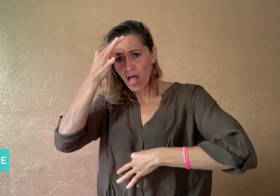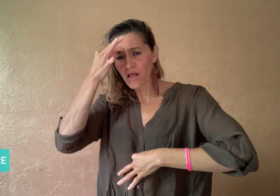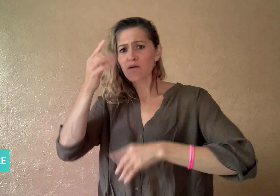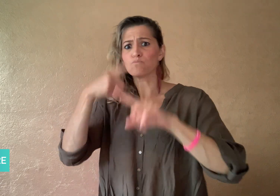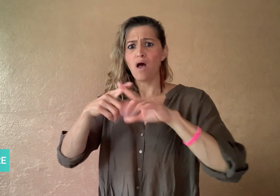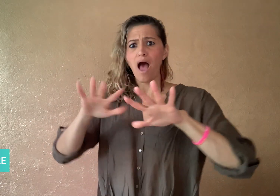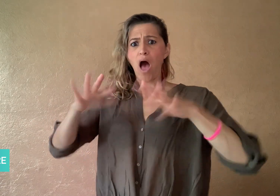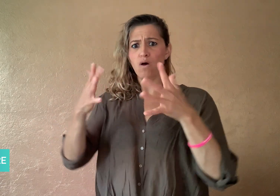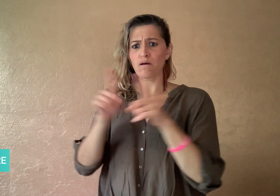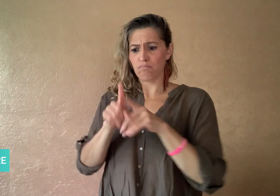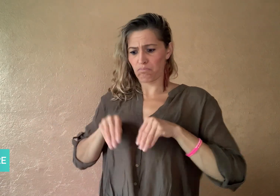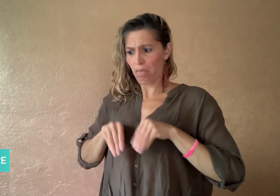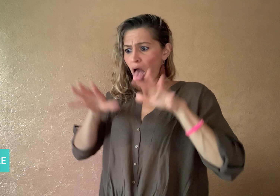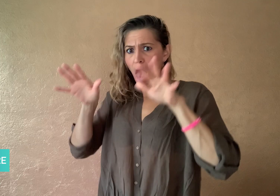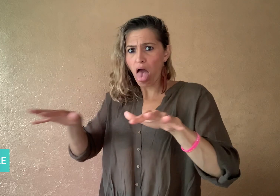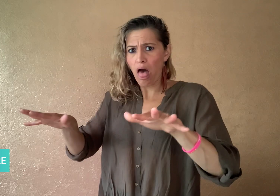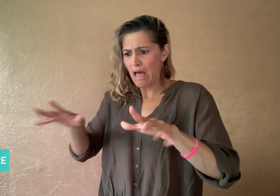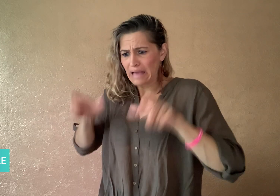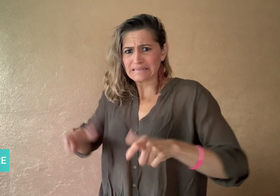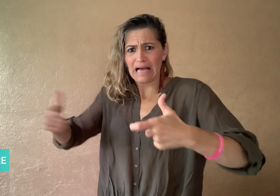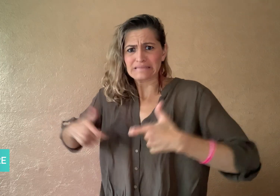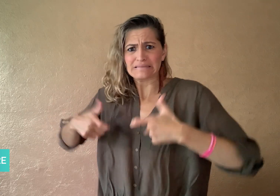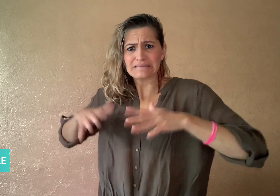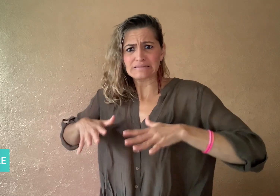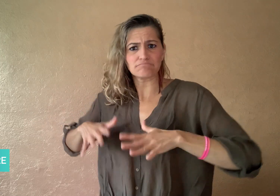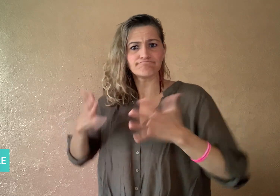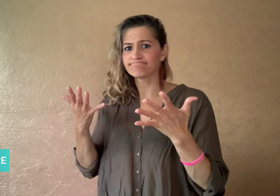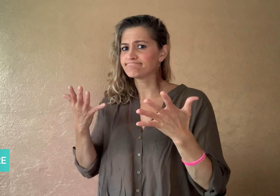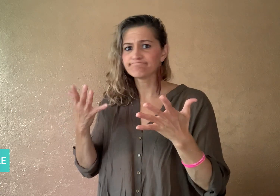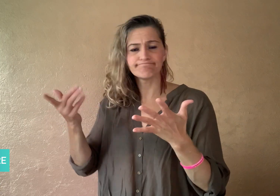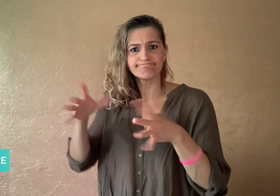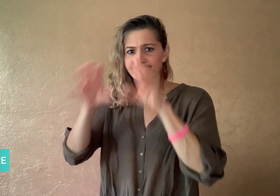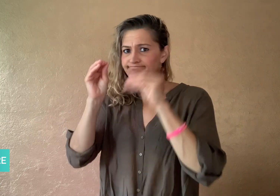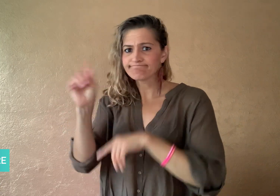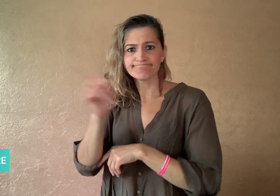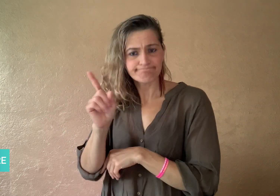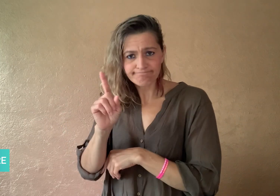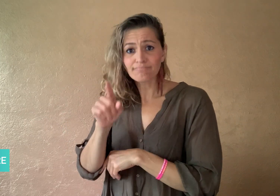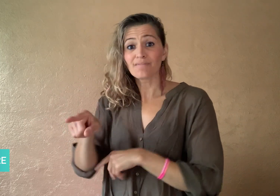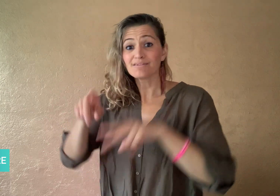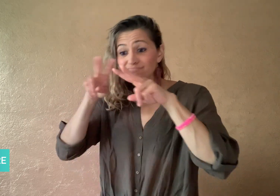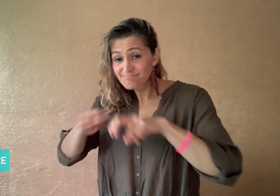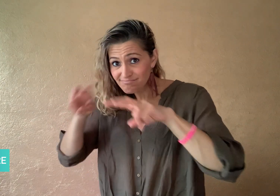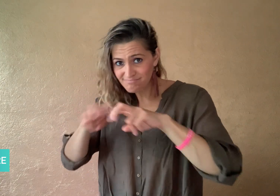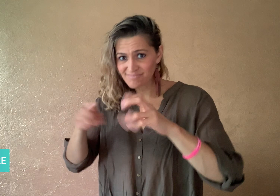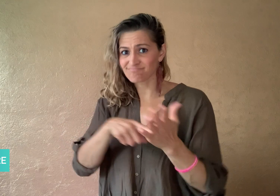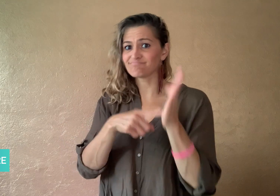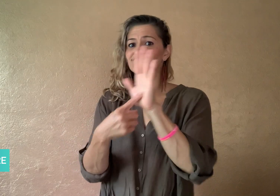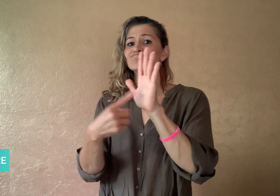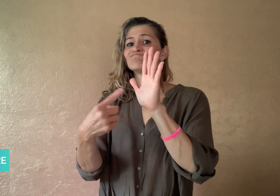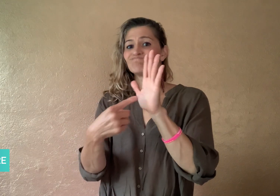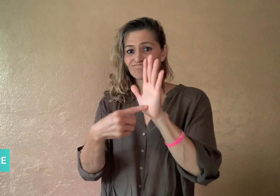how to curb its spread”. The survey also revealed